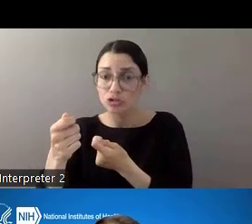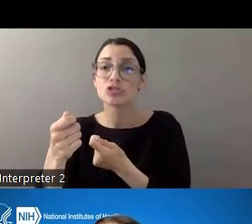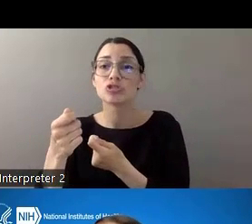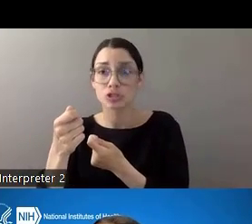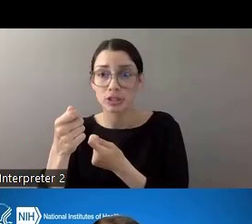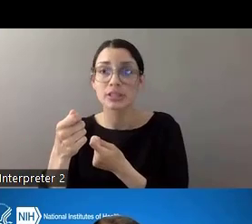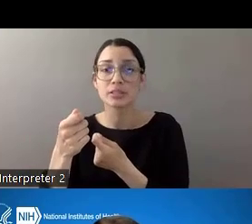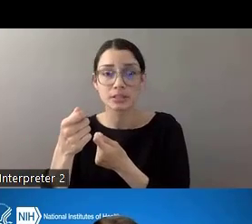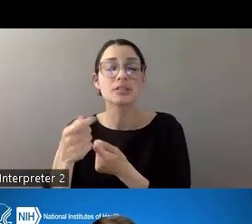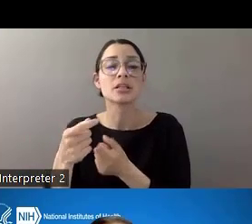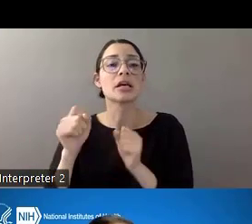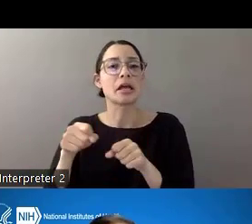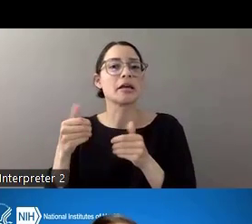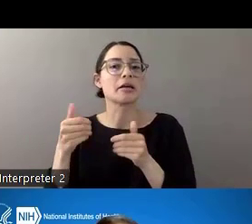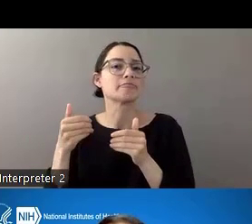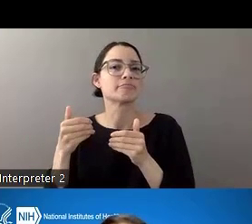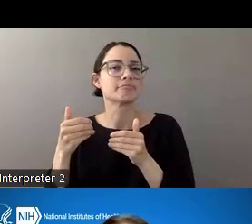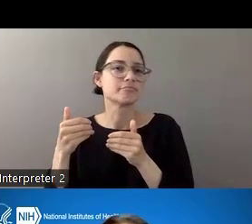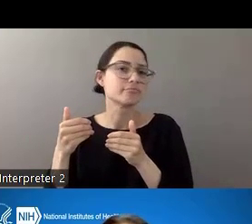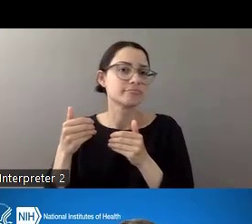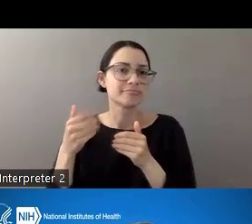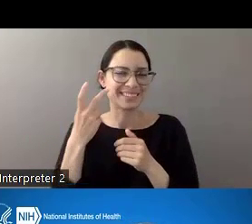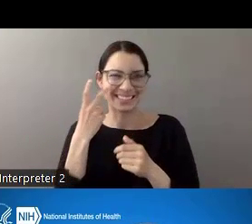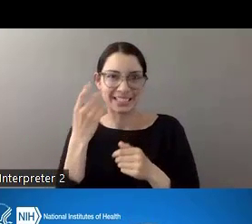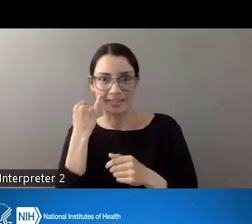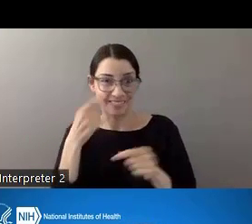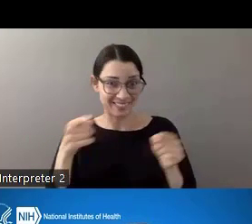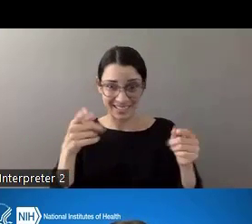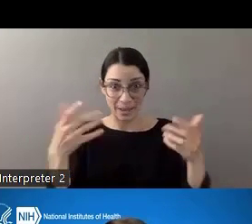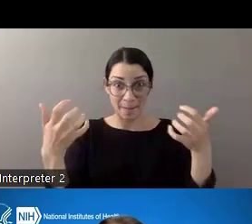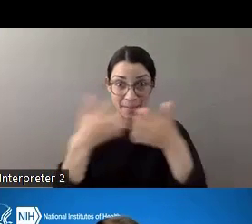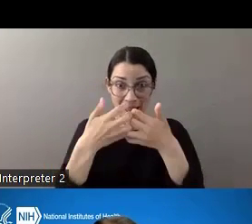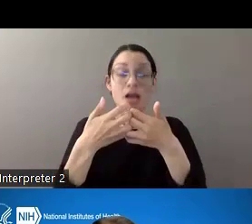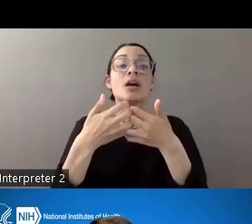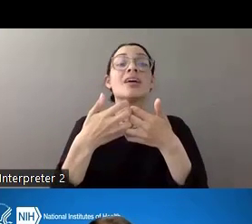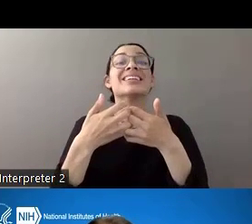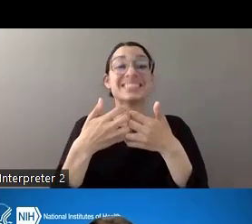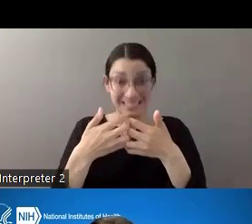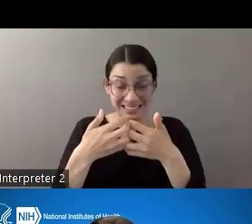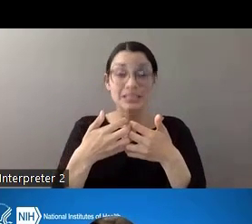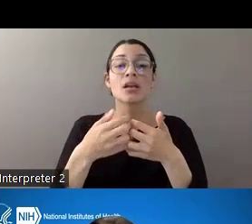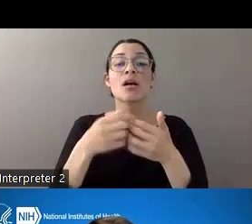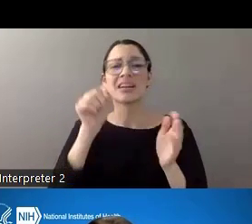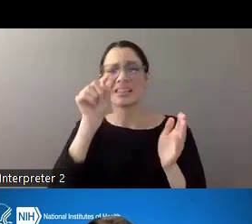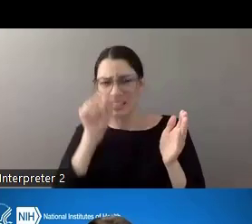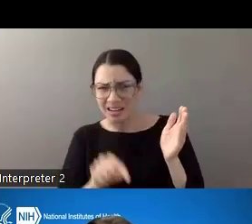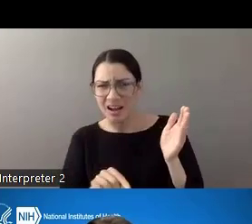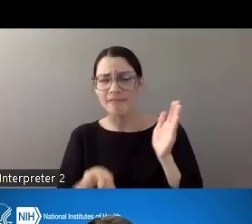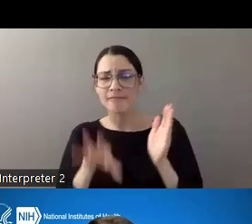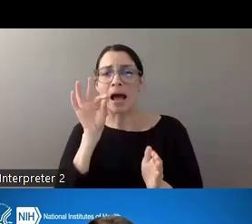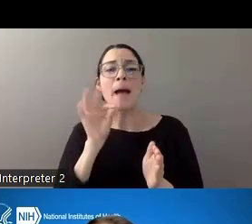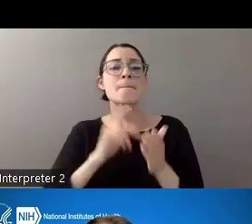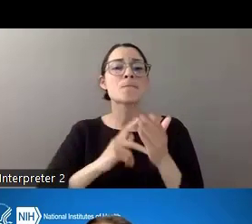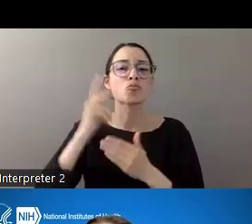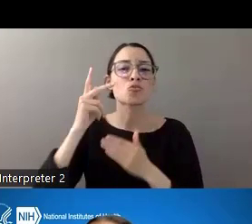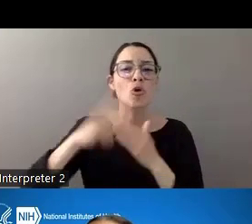Assuming that they do, go to the bottom of the NOFO, find the program officer that's the program - or scientific contact -